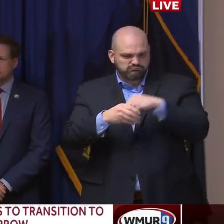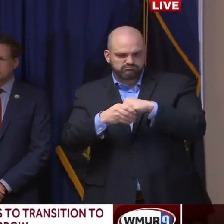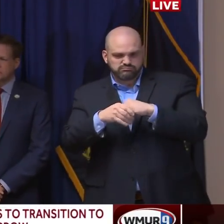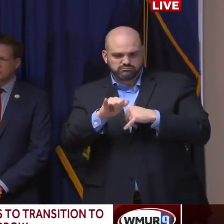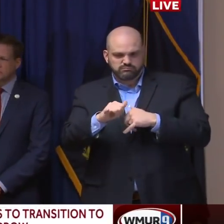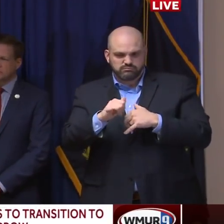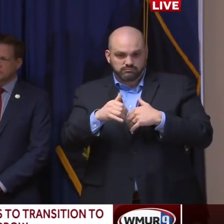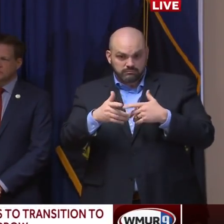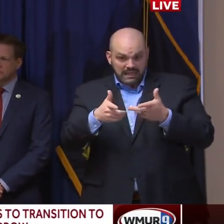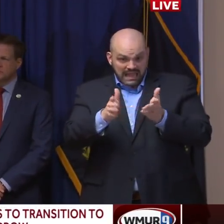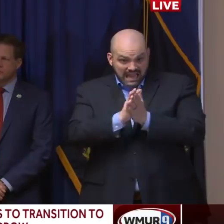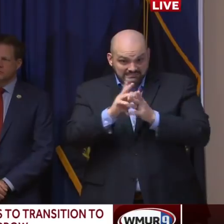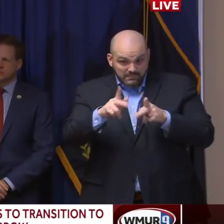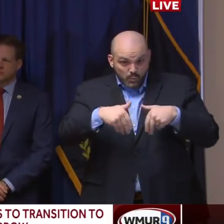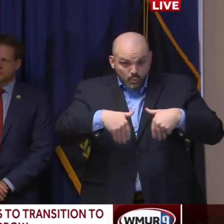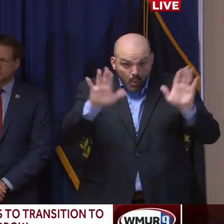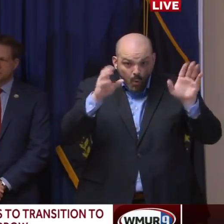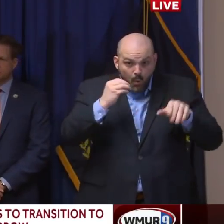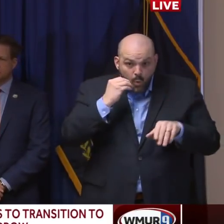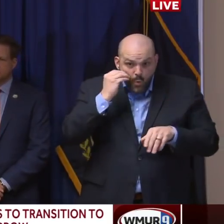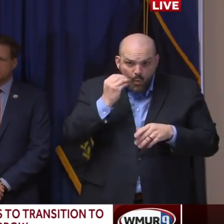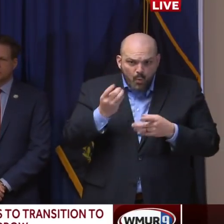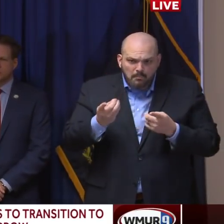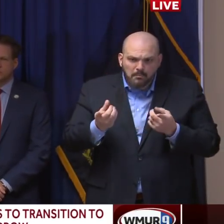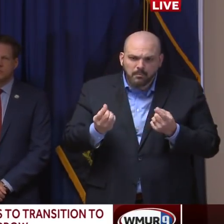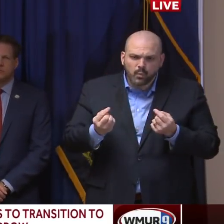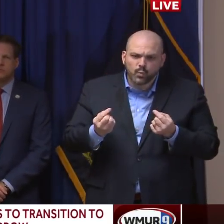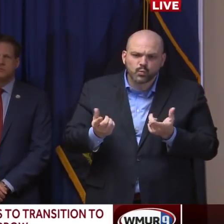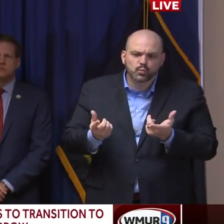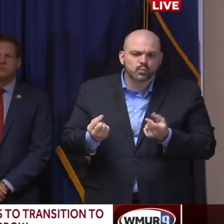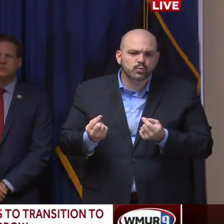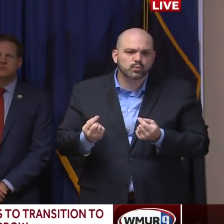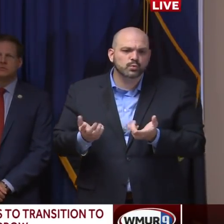HOW DO THEY FIT INTO THIS? HAVE YOU ASKED THESE PEOPLE TO GO HOME?